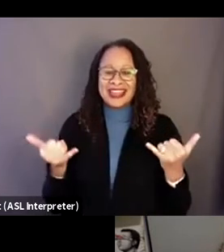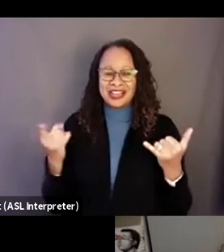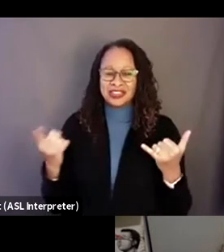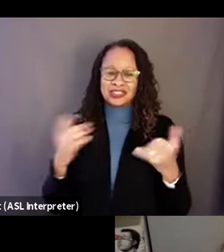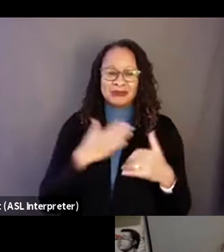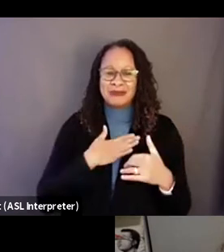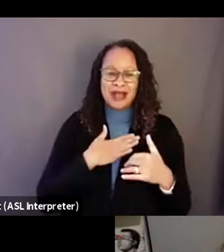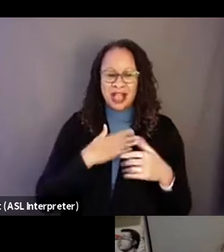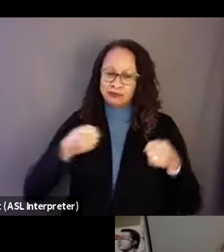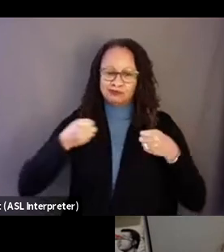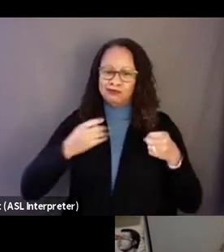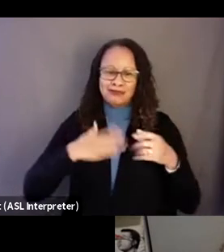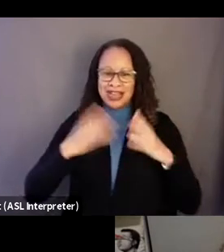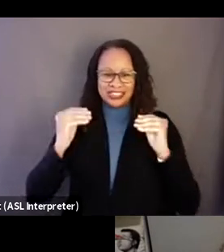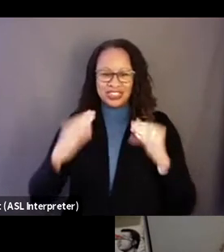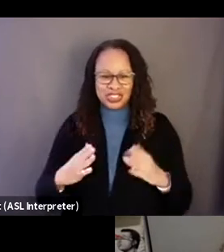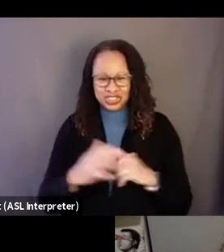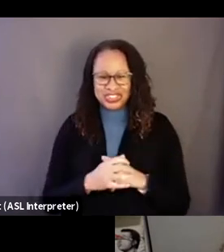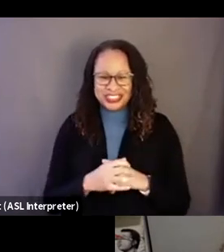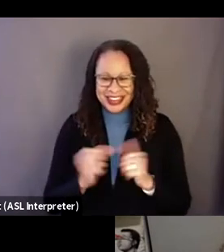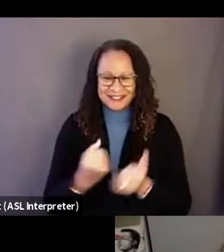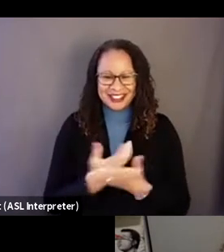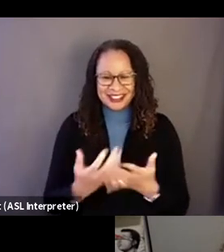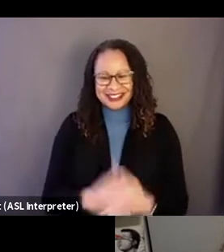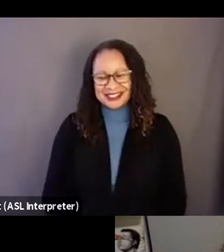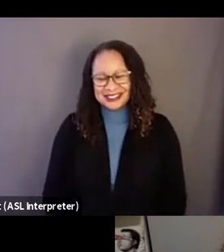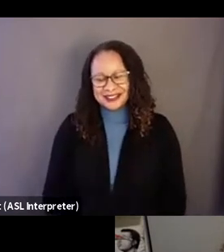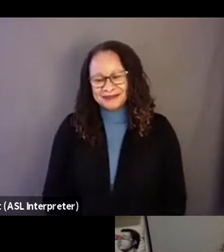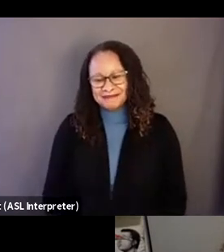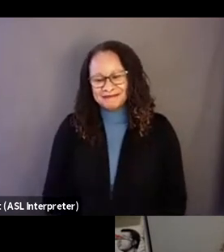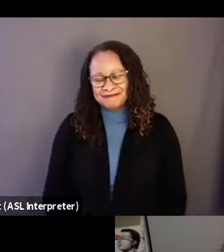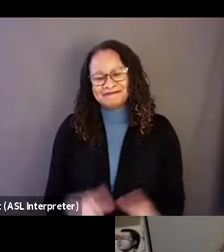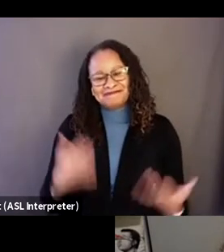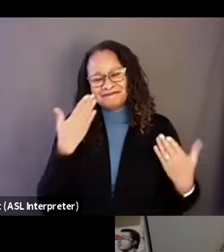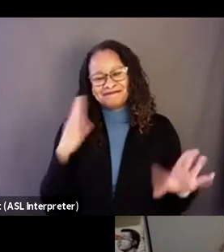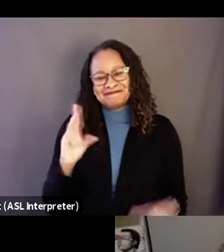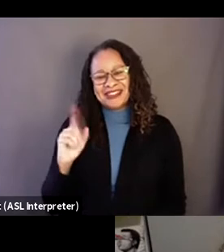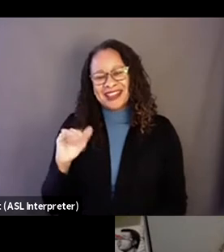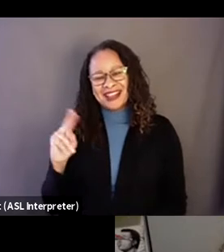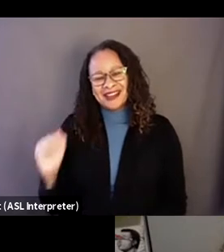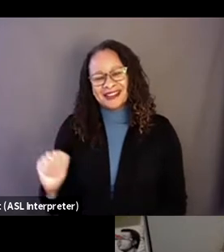She's my teacher and everything. And it's just, I don't know, Diana really brought tears